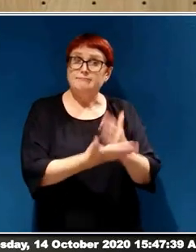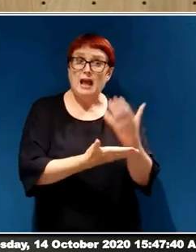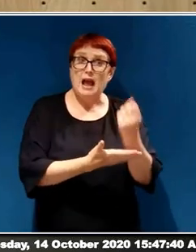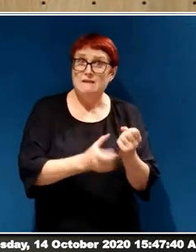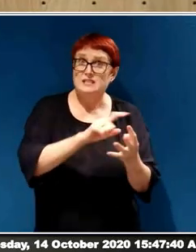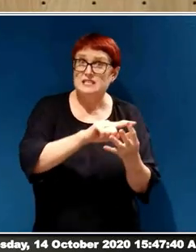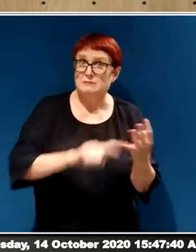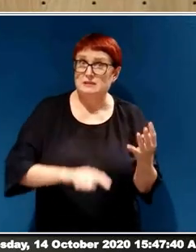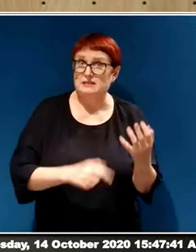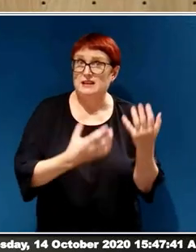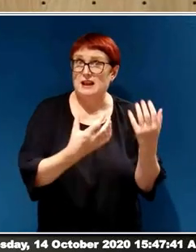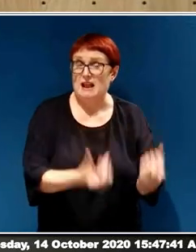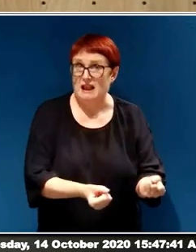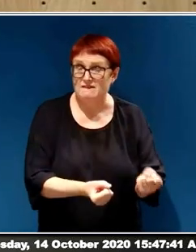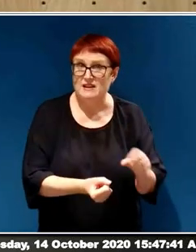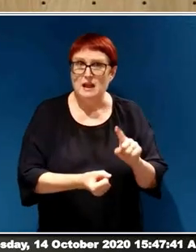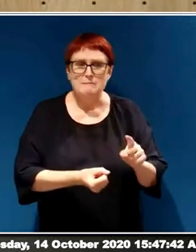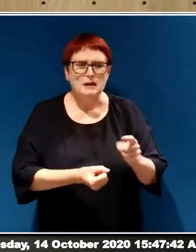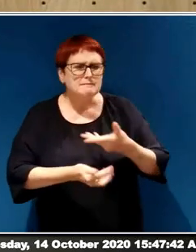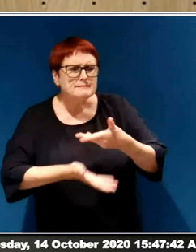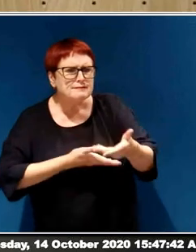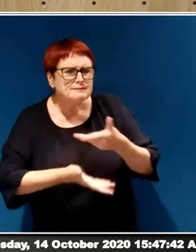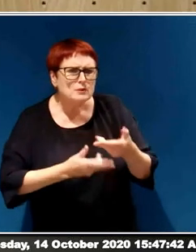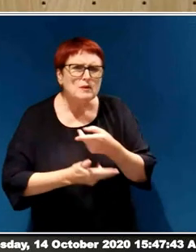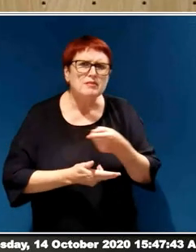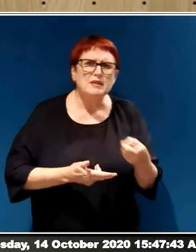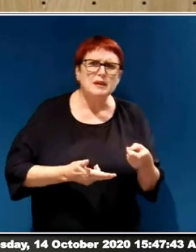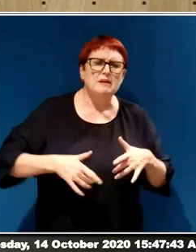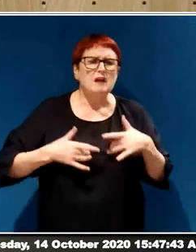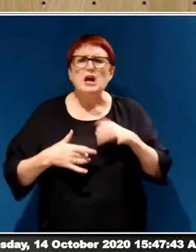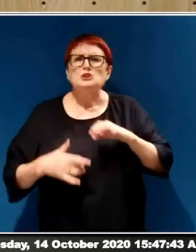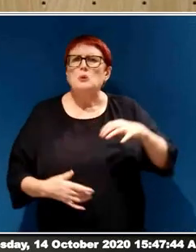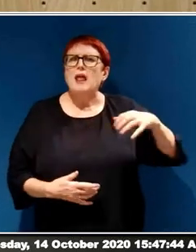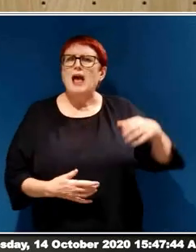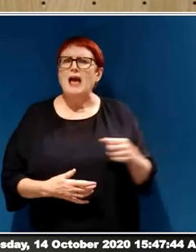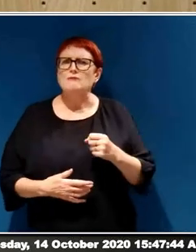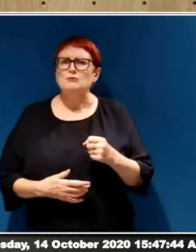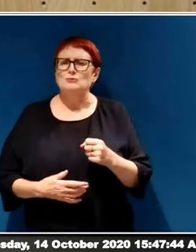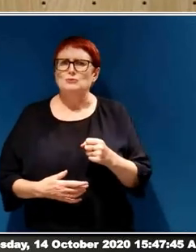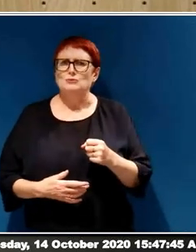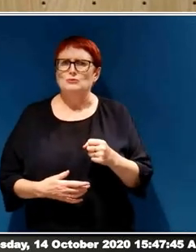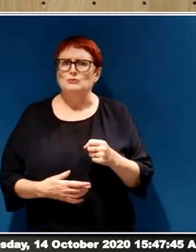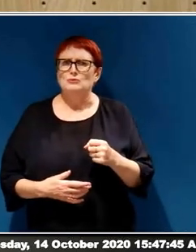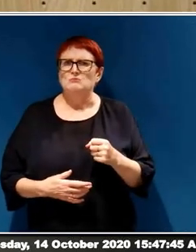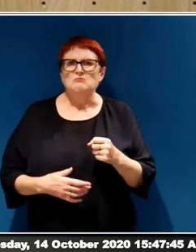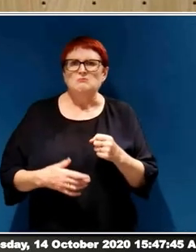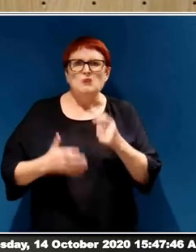be optional because they're not required to have an individual education plan,